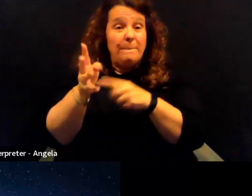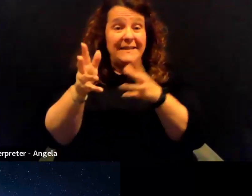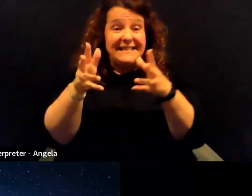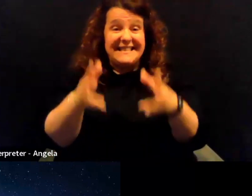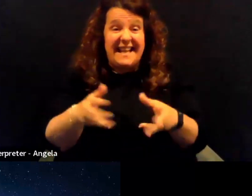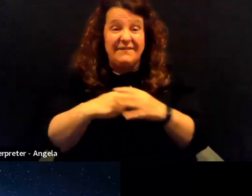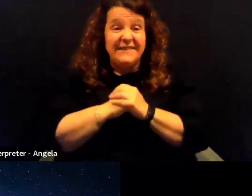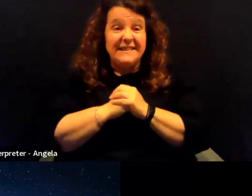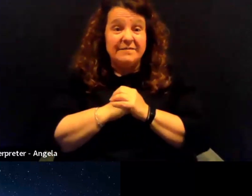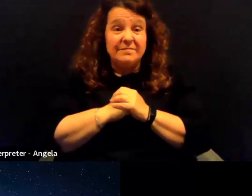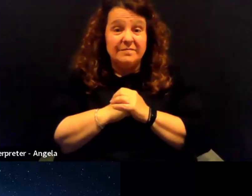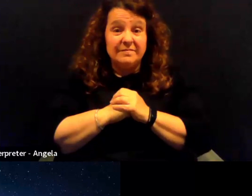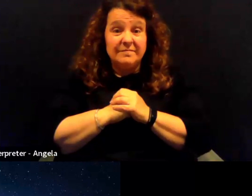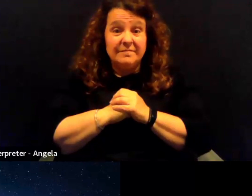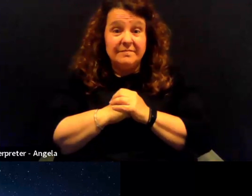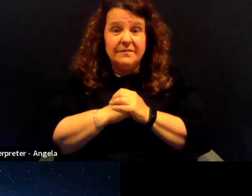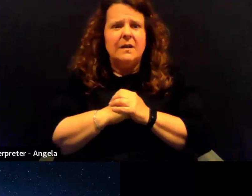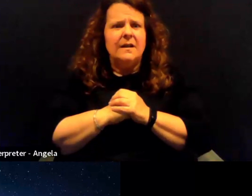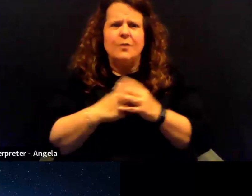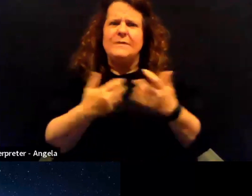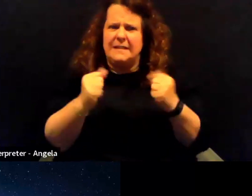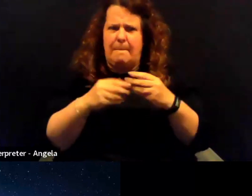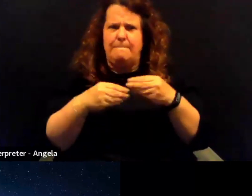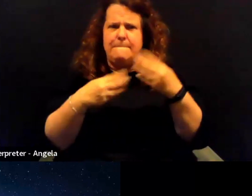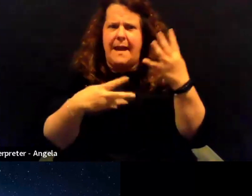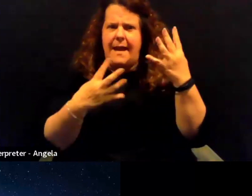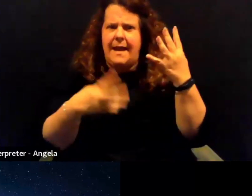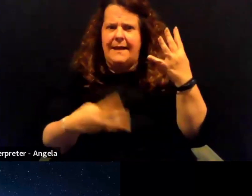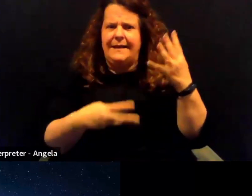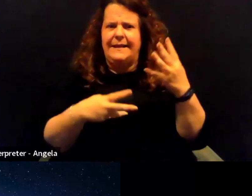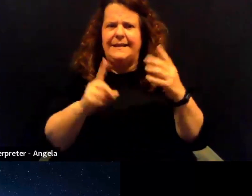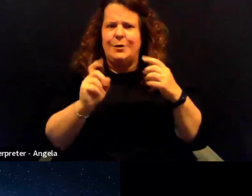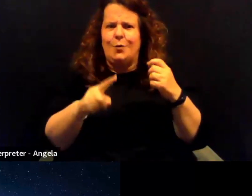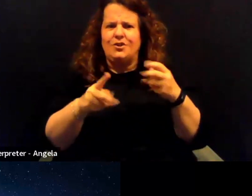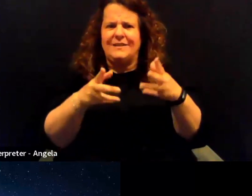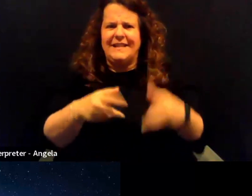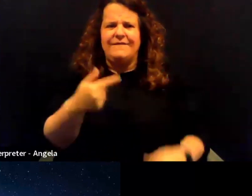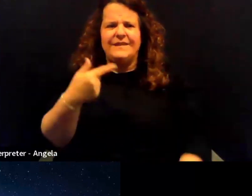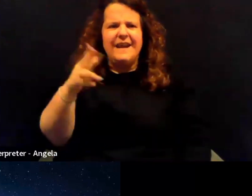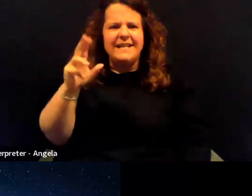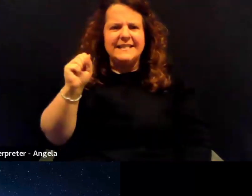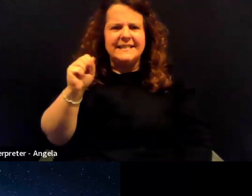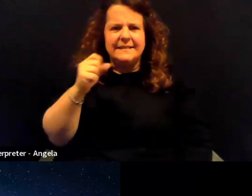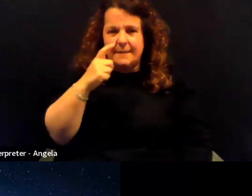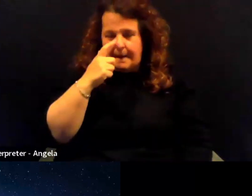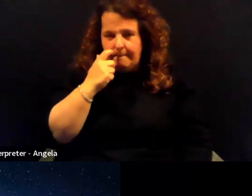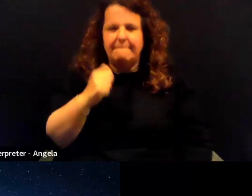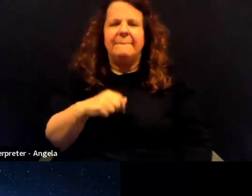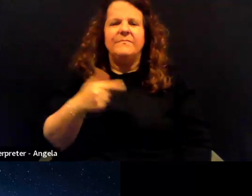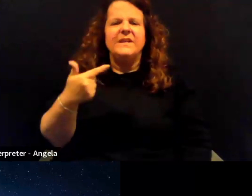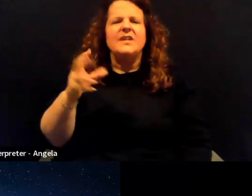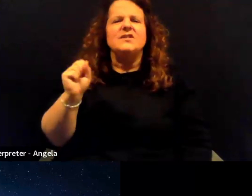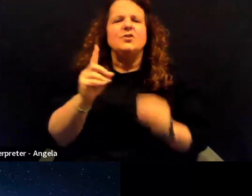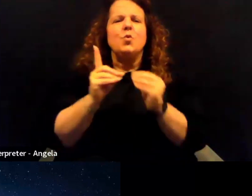We do have quite a few more questions, Gus.. Let's do one. Let's do one more question and we'll just do